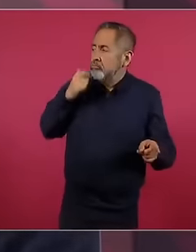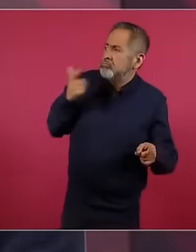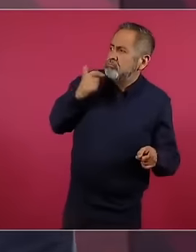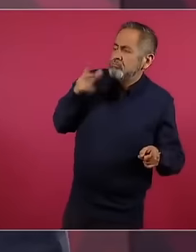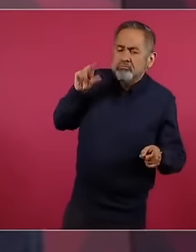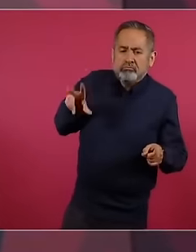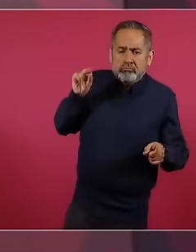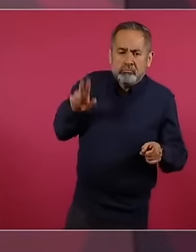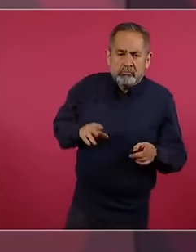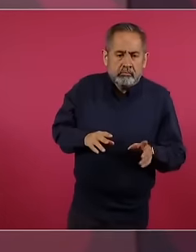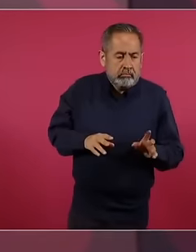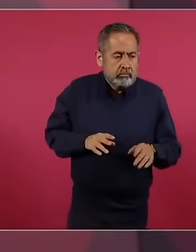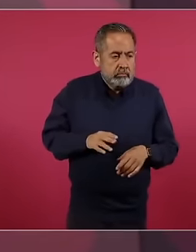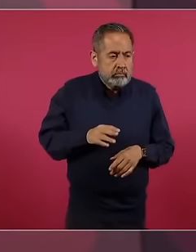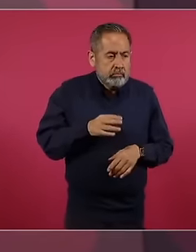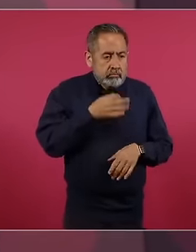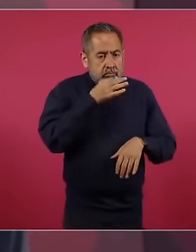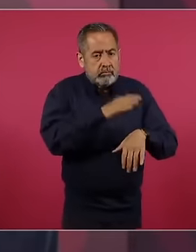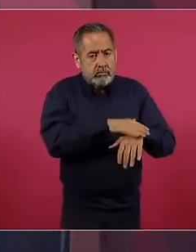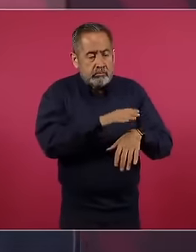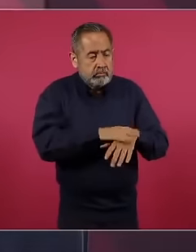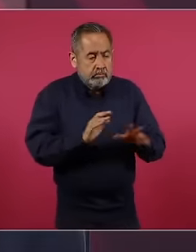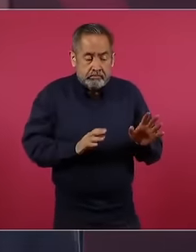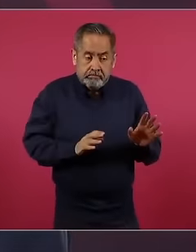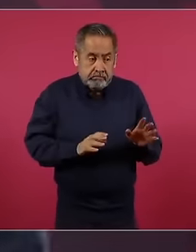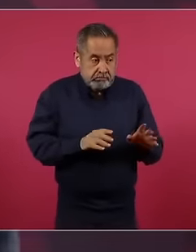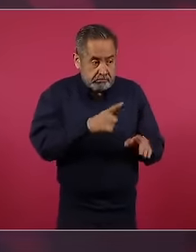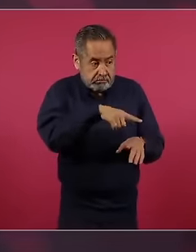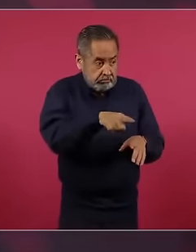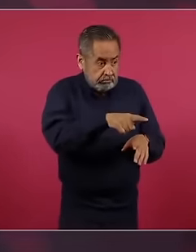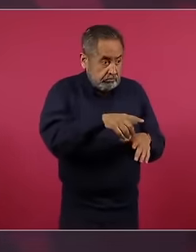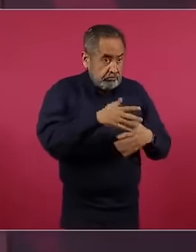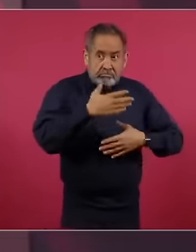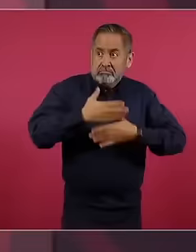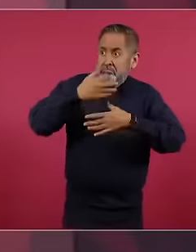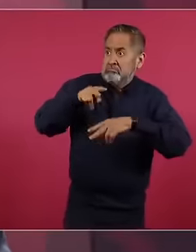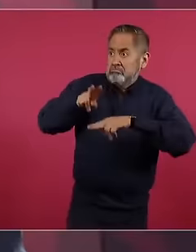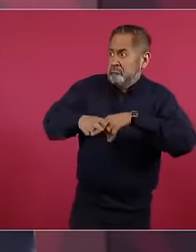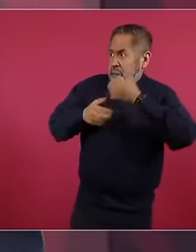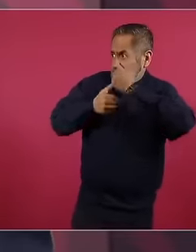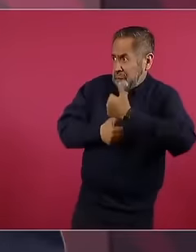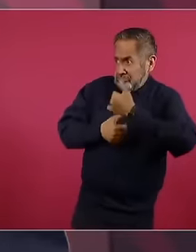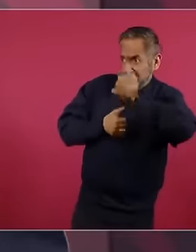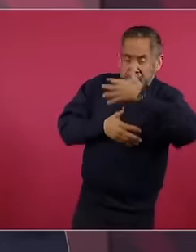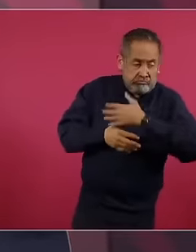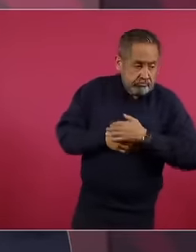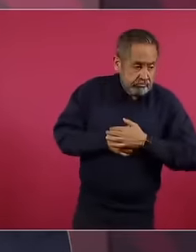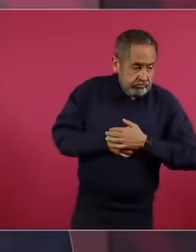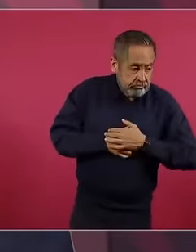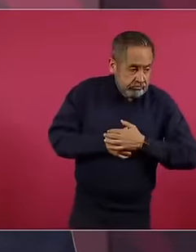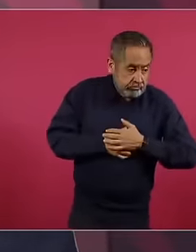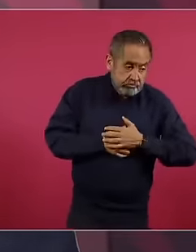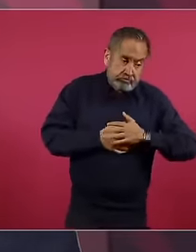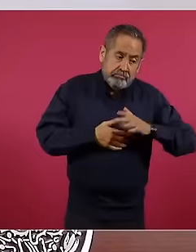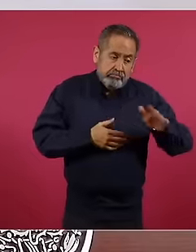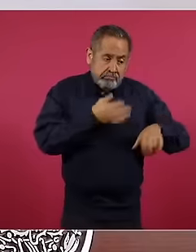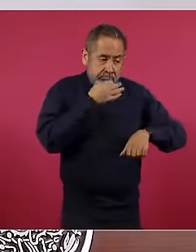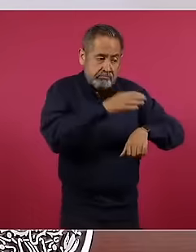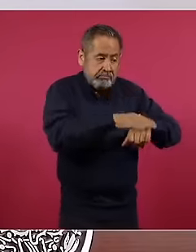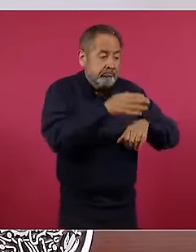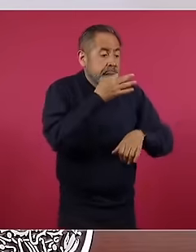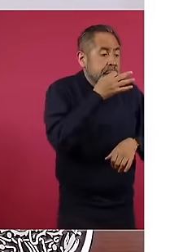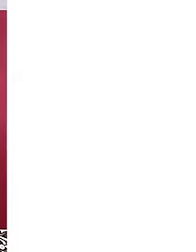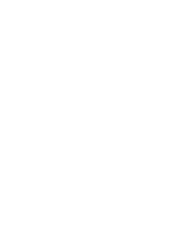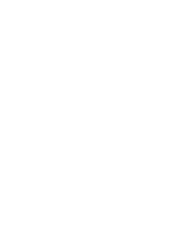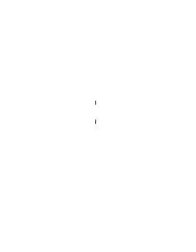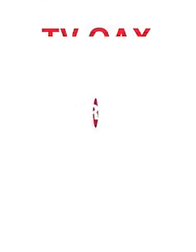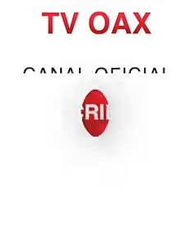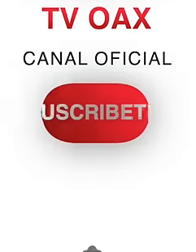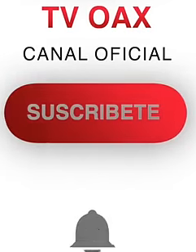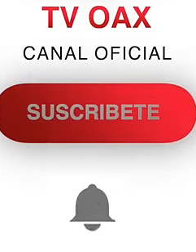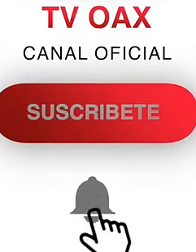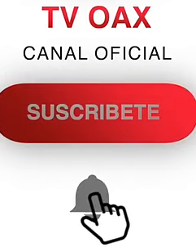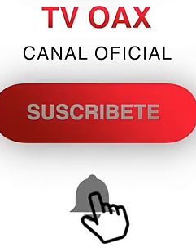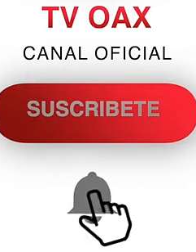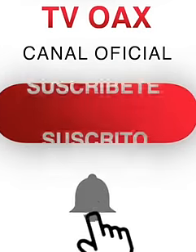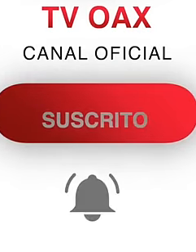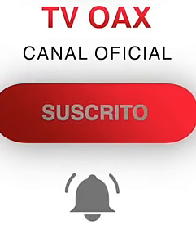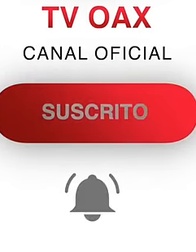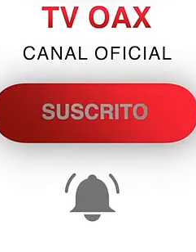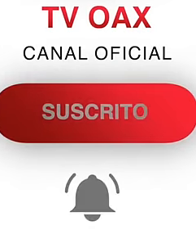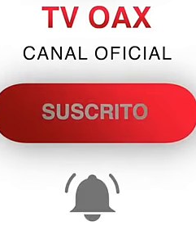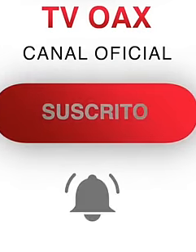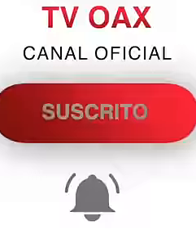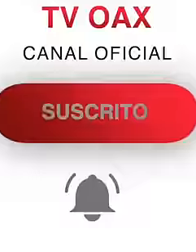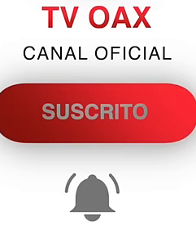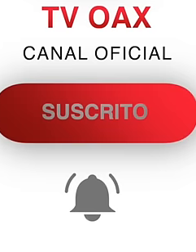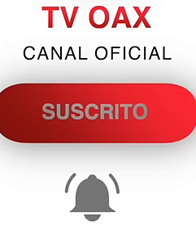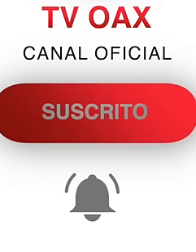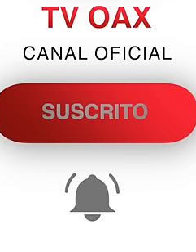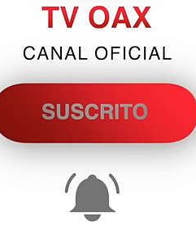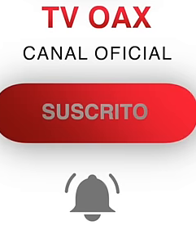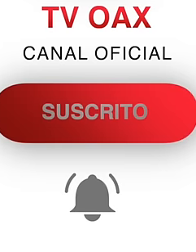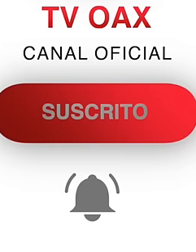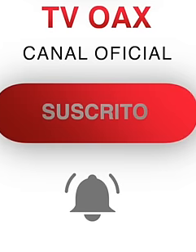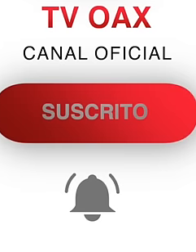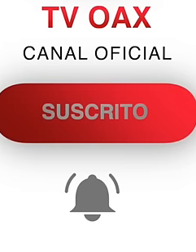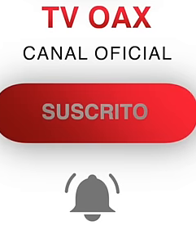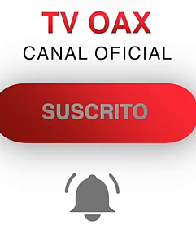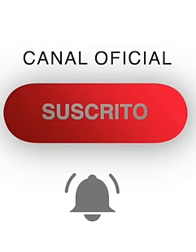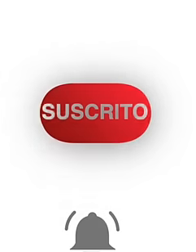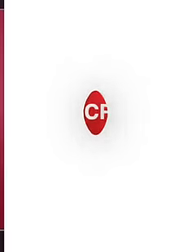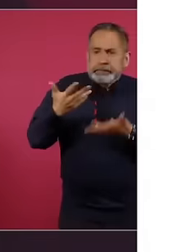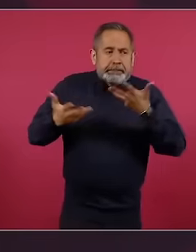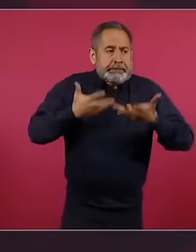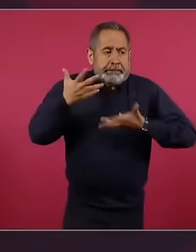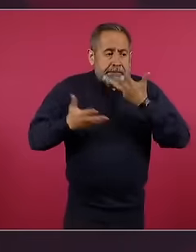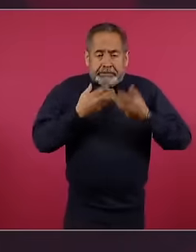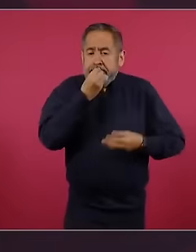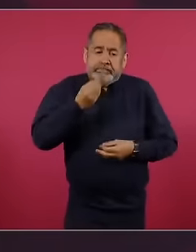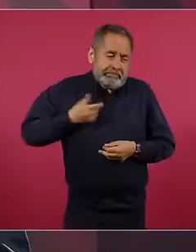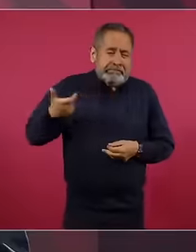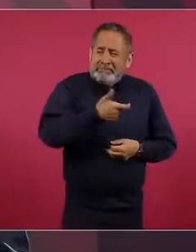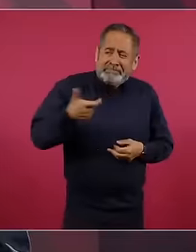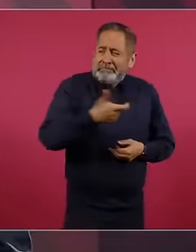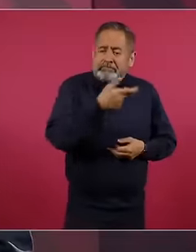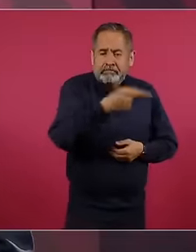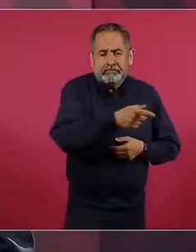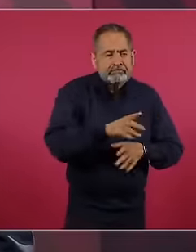so they should settle well there because what my dedito We are not going to accept blackmail from anyone, from